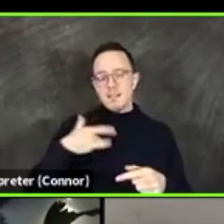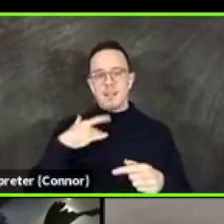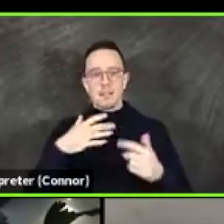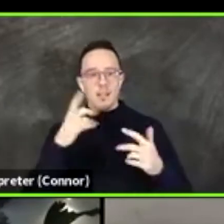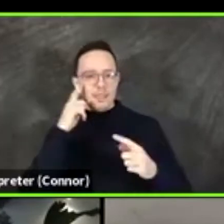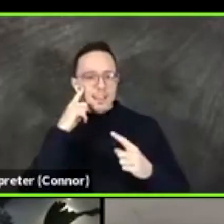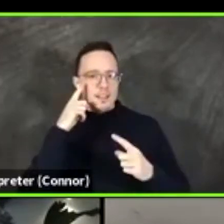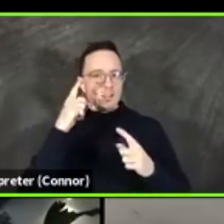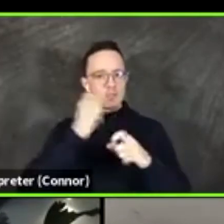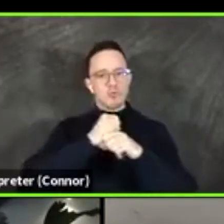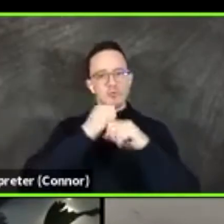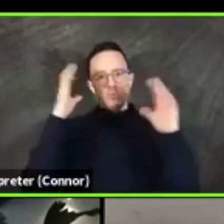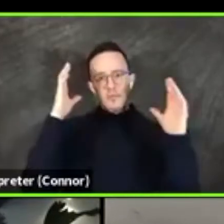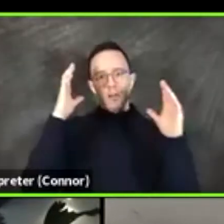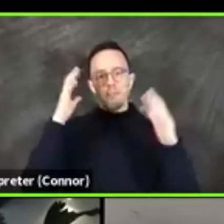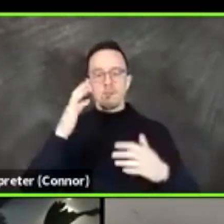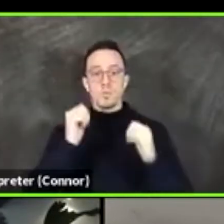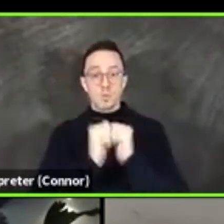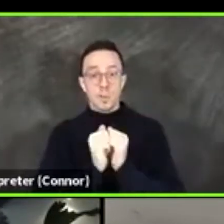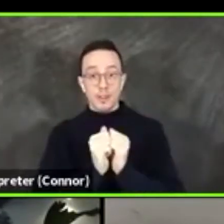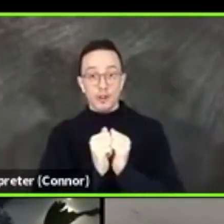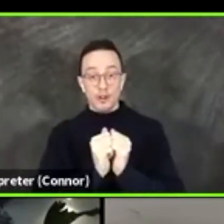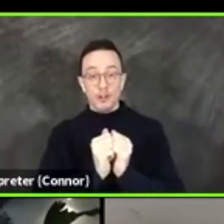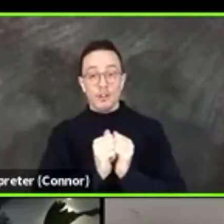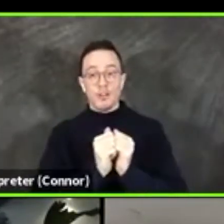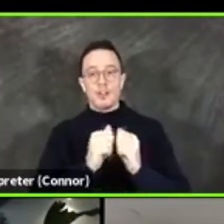TOGETHER. BUT I'M JUST ASKING MYSELF THAT QUESTION: